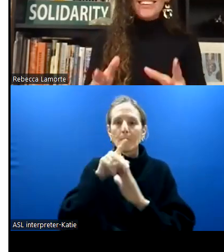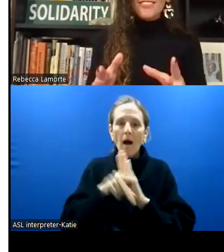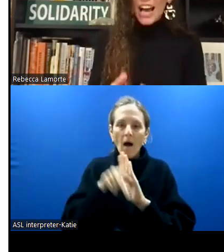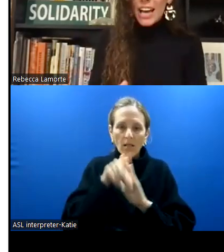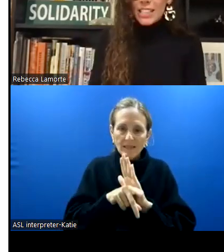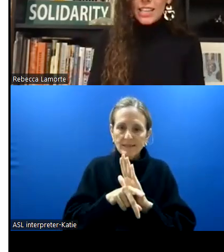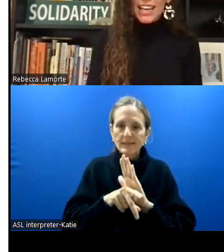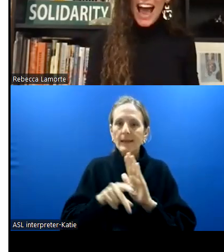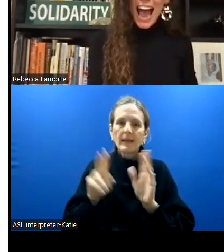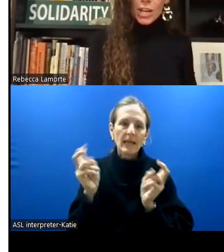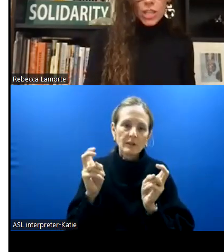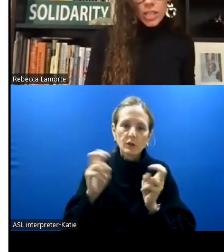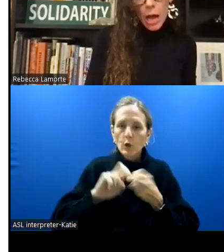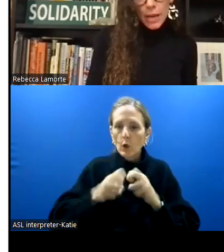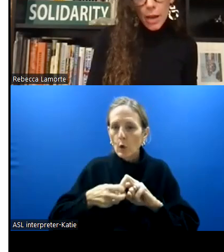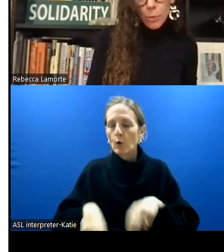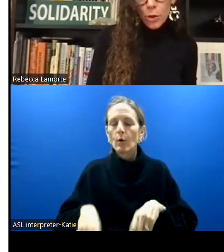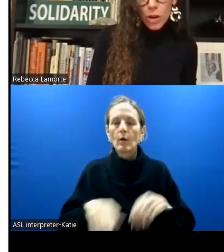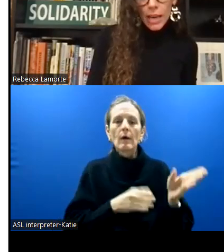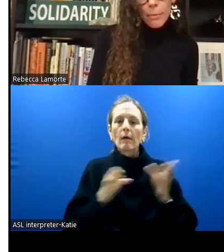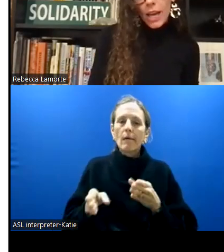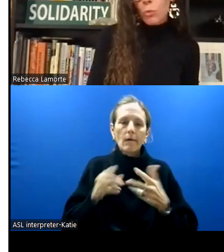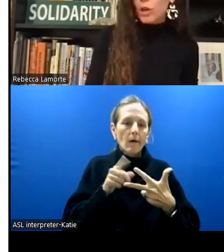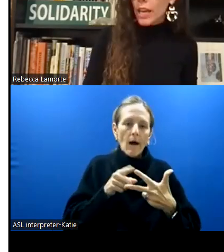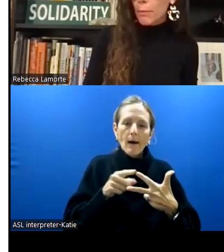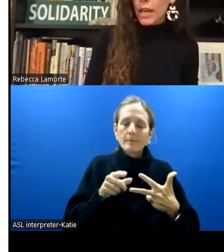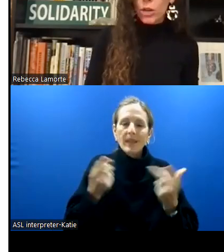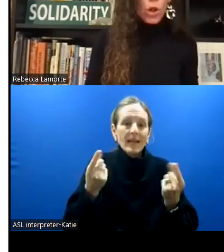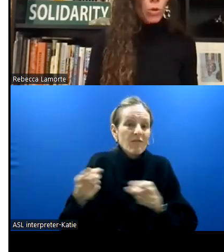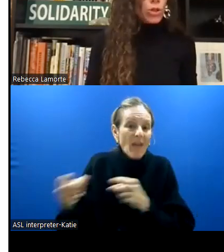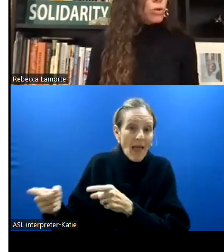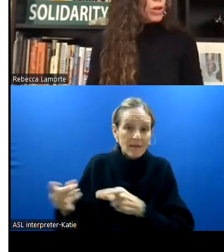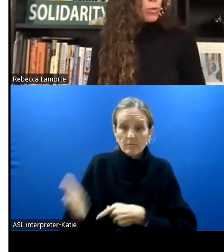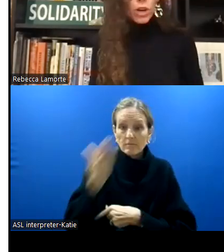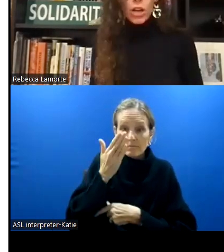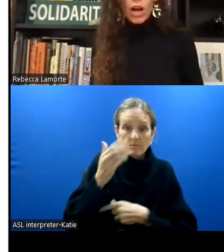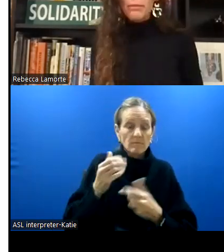an event, an action coming up with your campaign, with a campaign close to you, one you're working on,